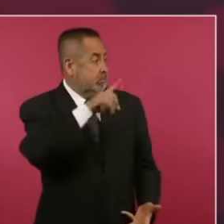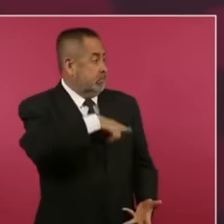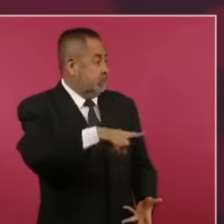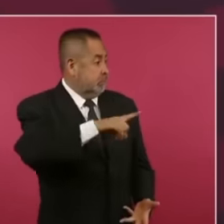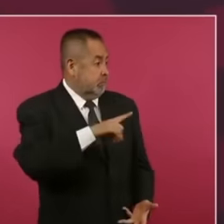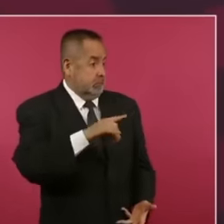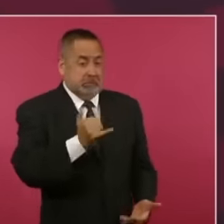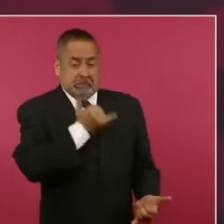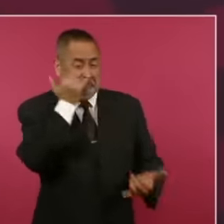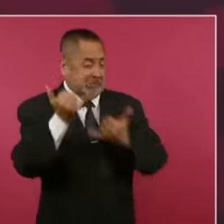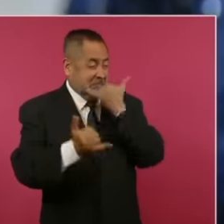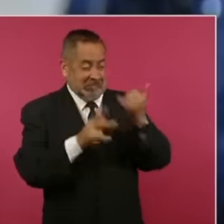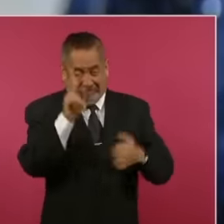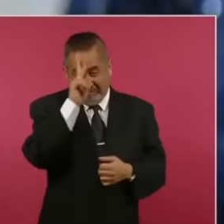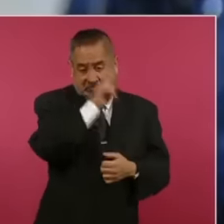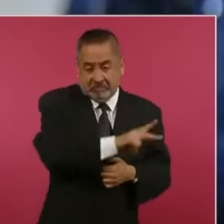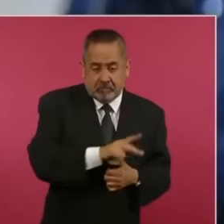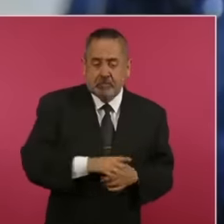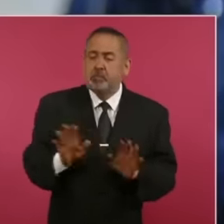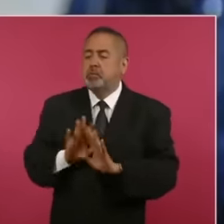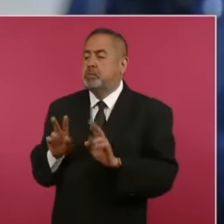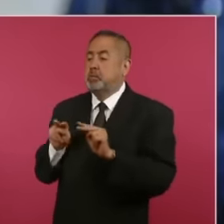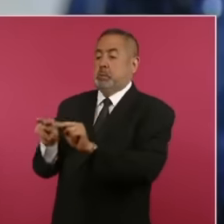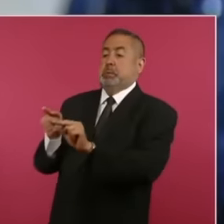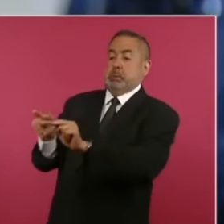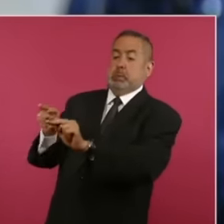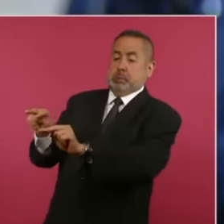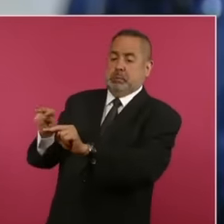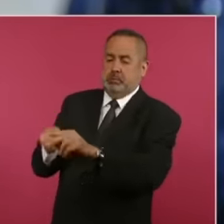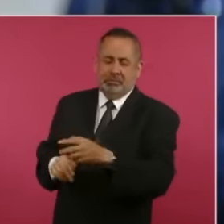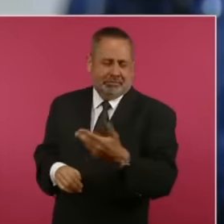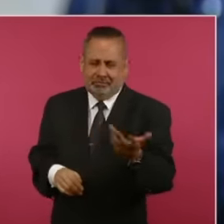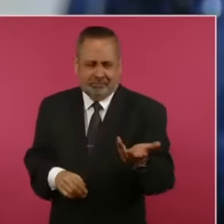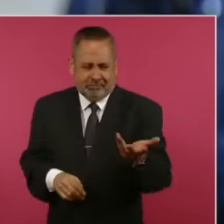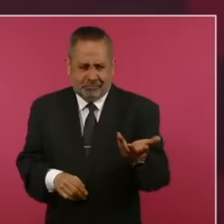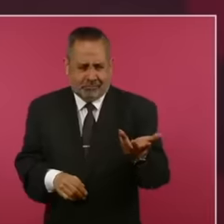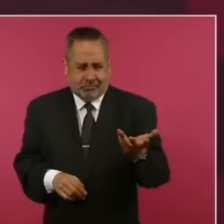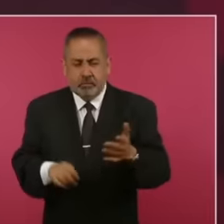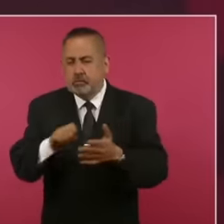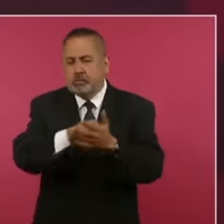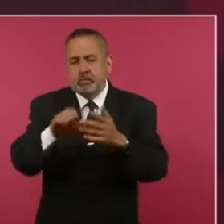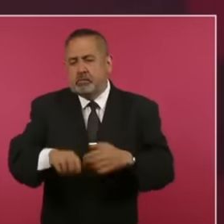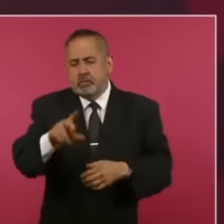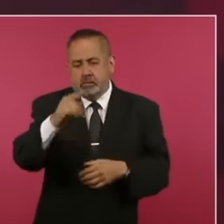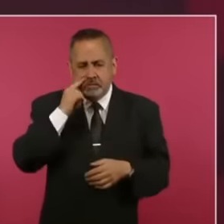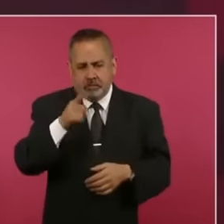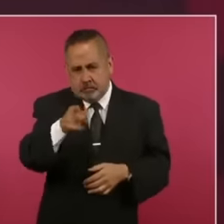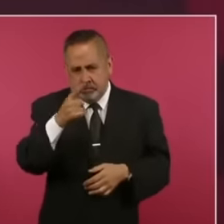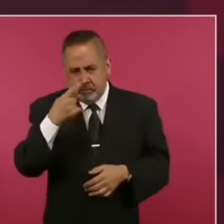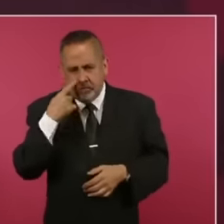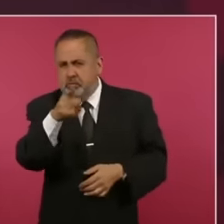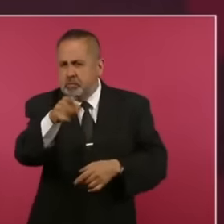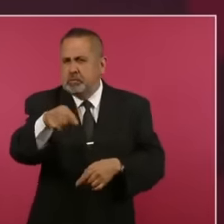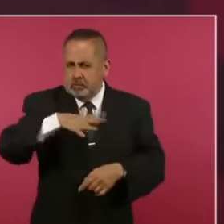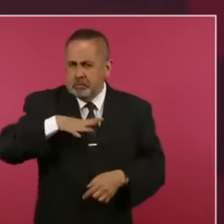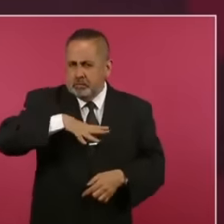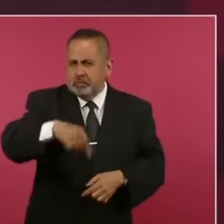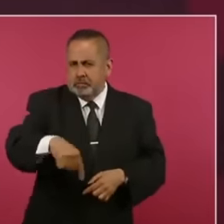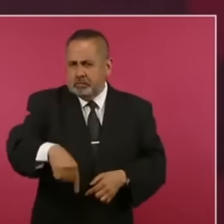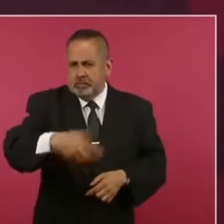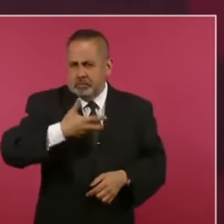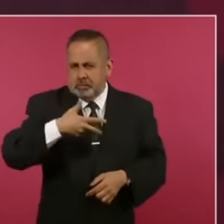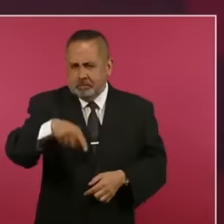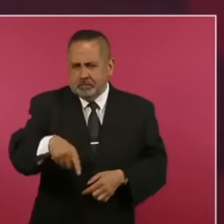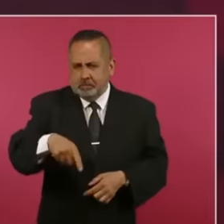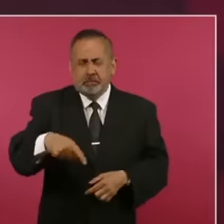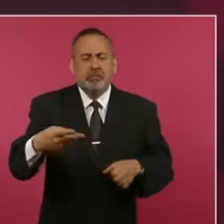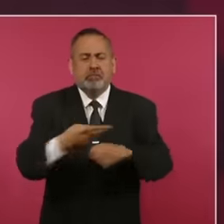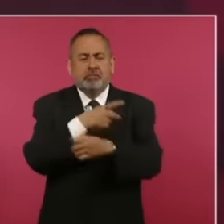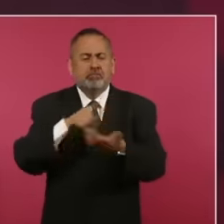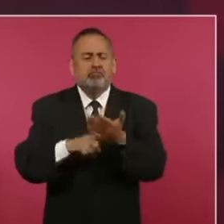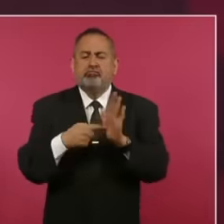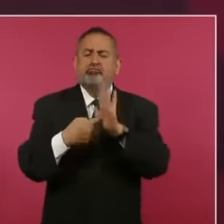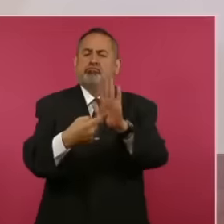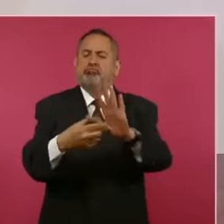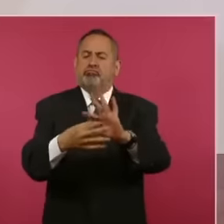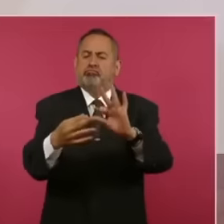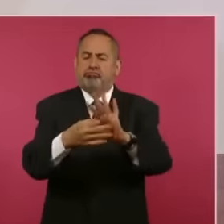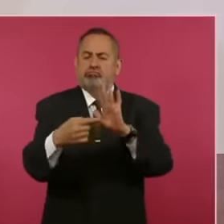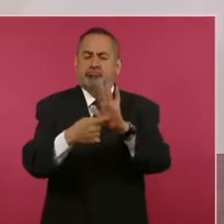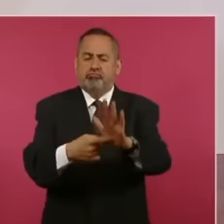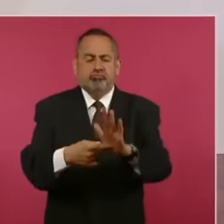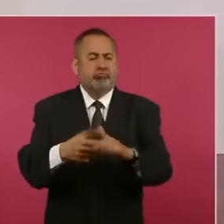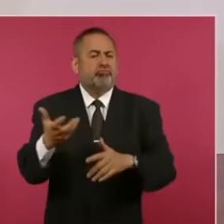own, for example, you didn't see it because here was what we were showing what